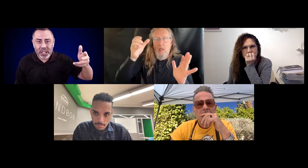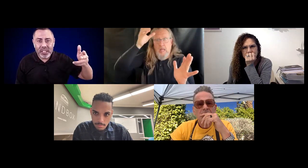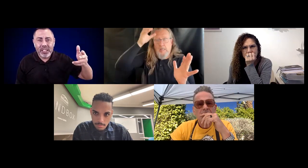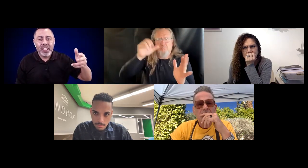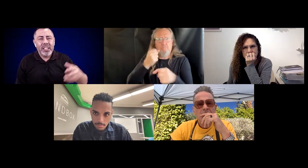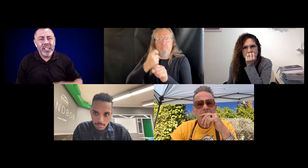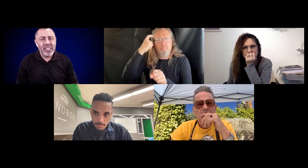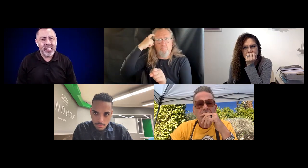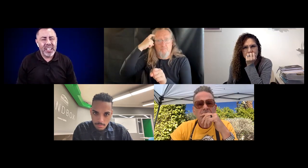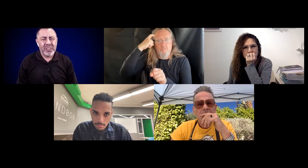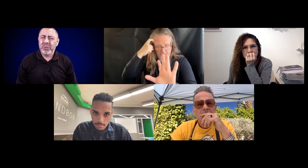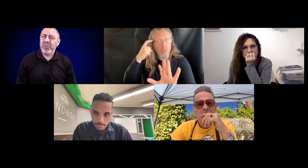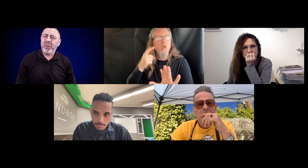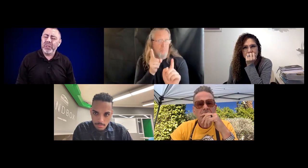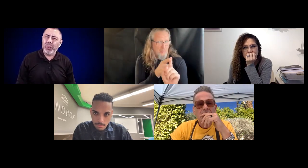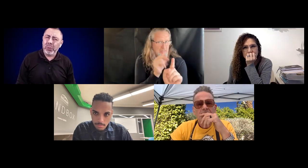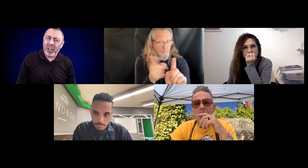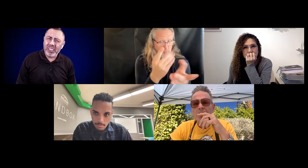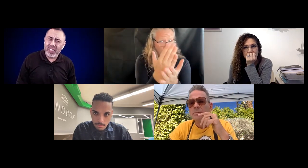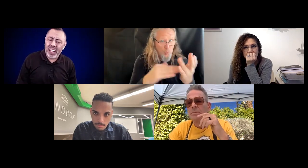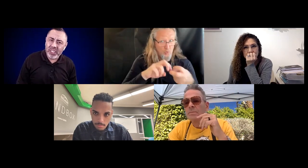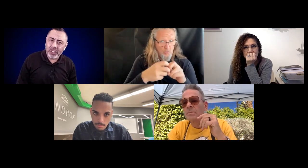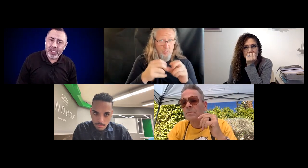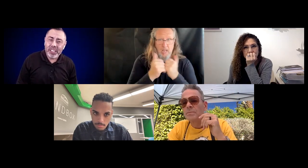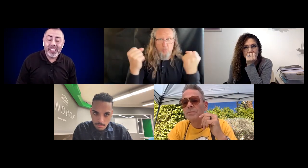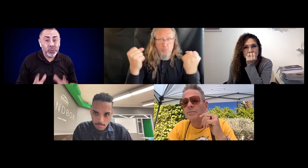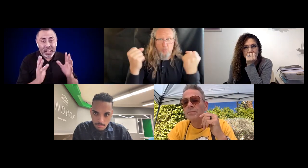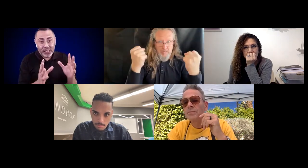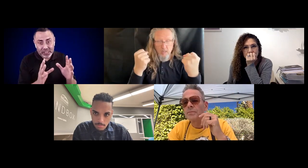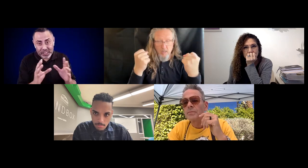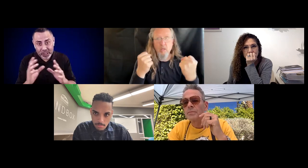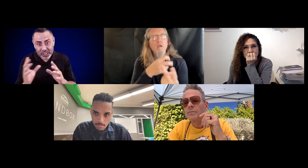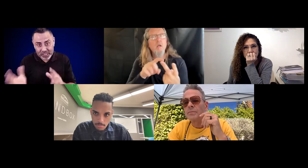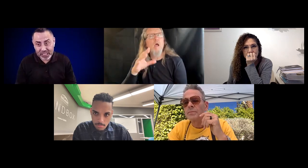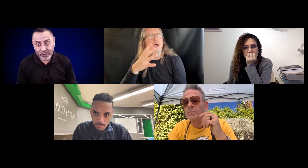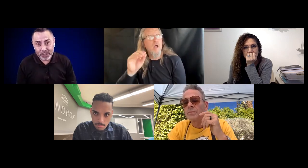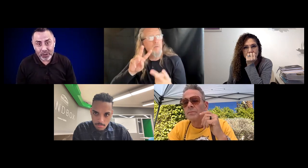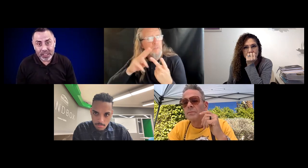And it's like what you want me to throw a ball in an elevator? That's what that looks like in American sign language, right?